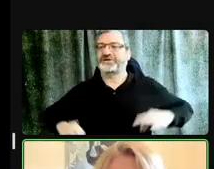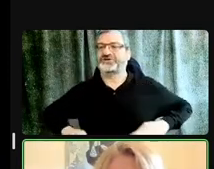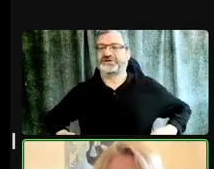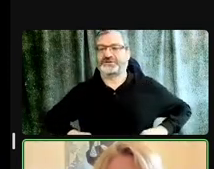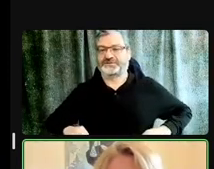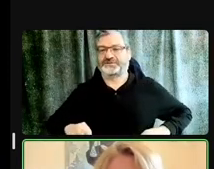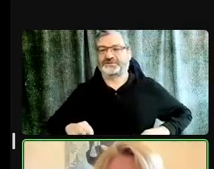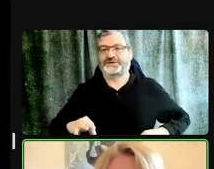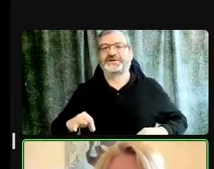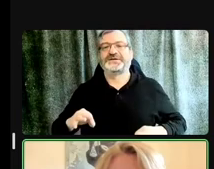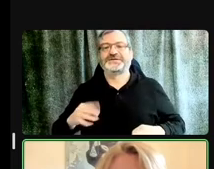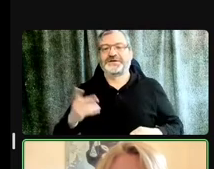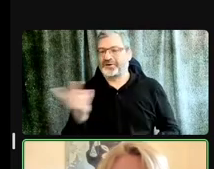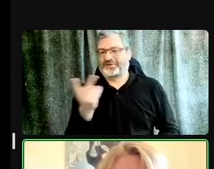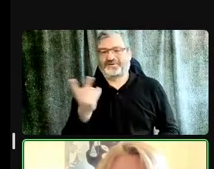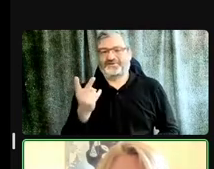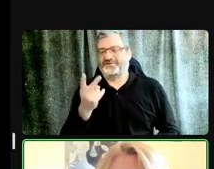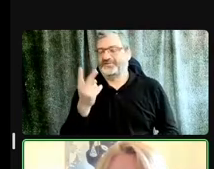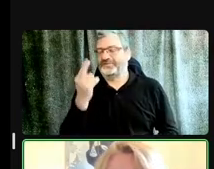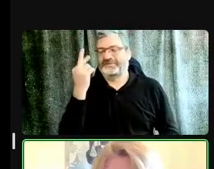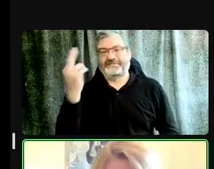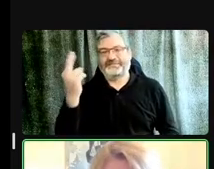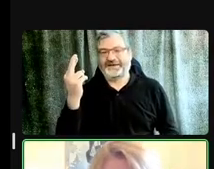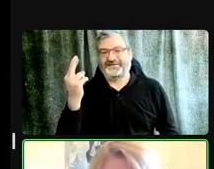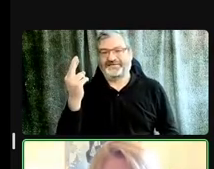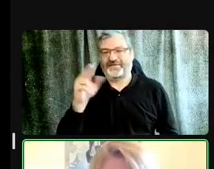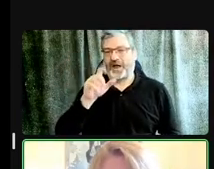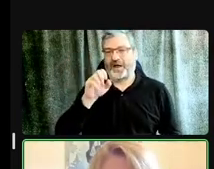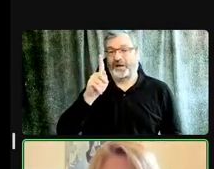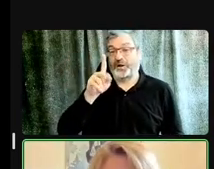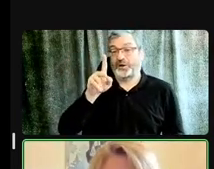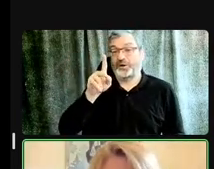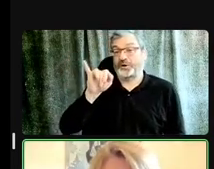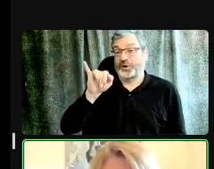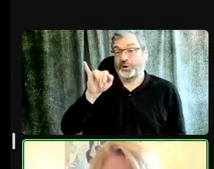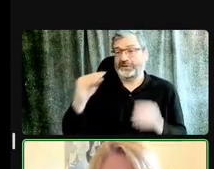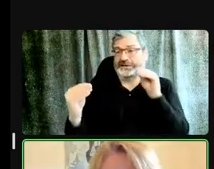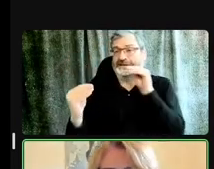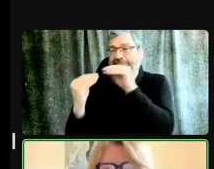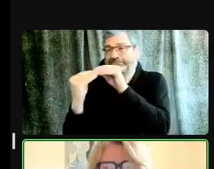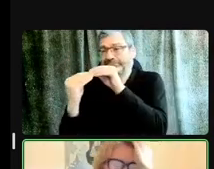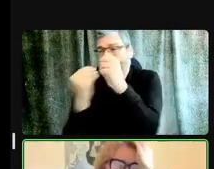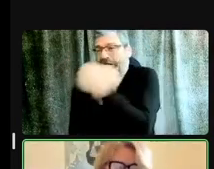And you can see here that Loki is giving Cinnamon a big ol hug.